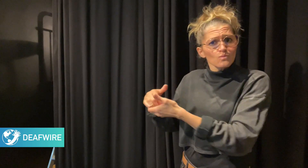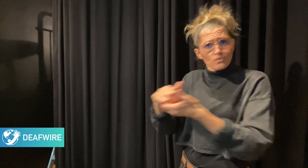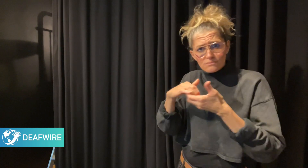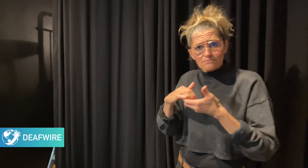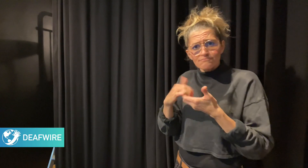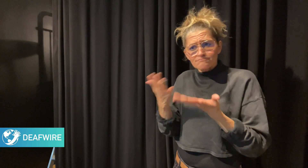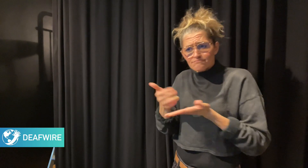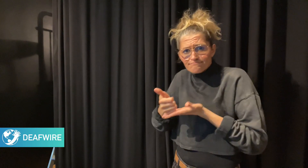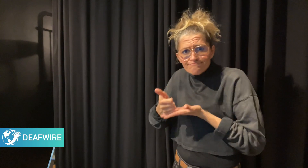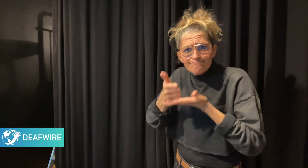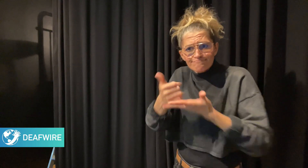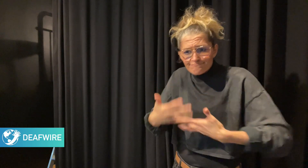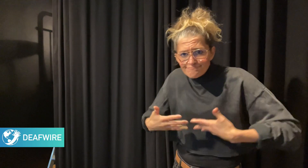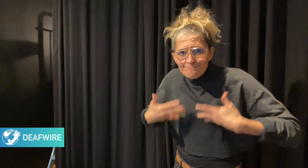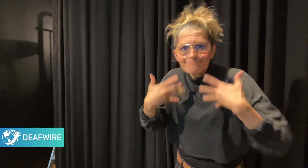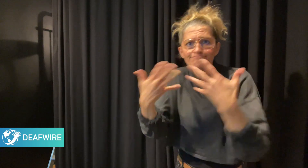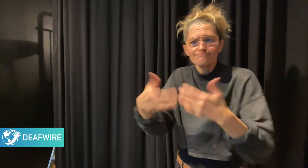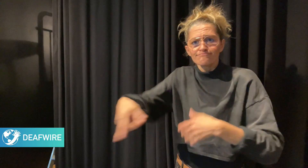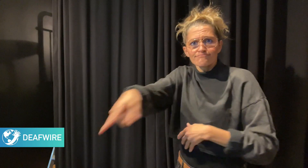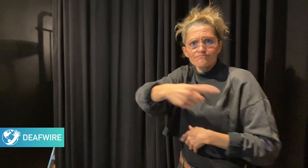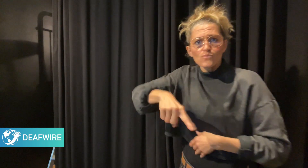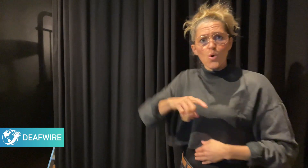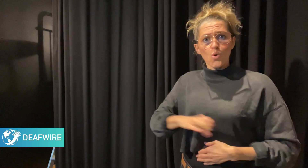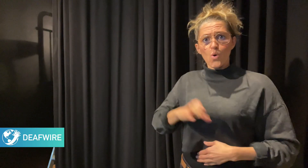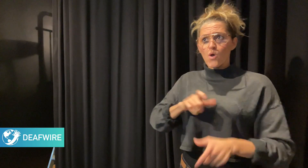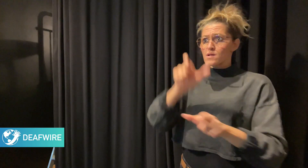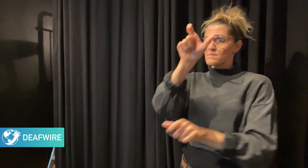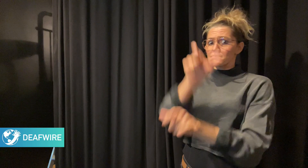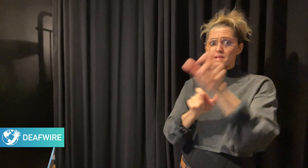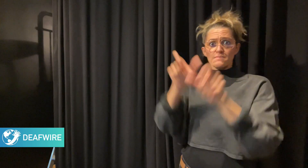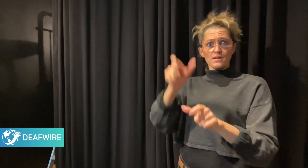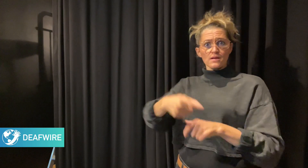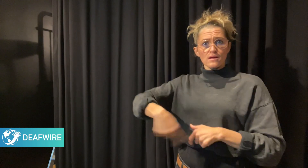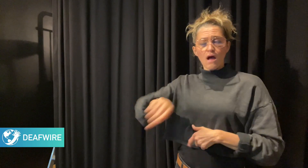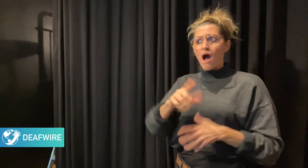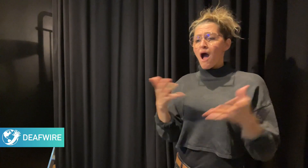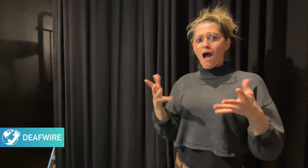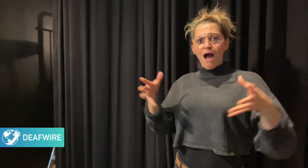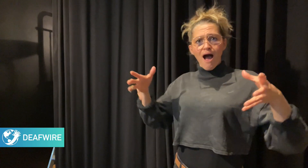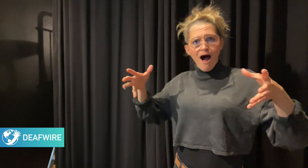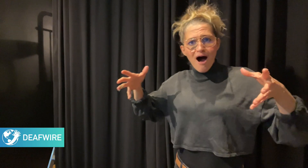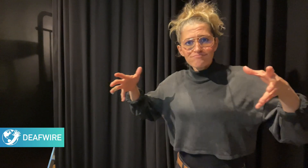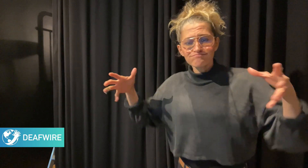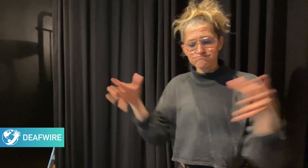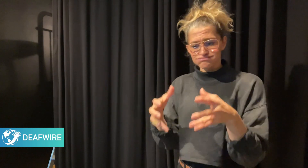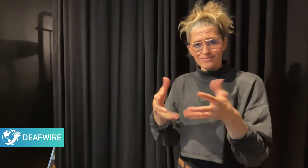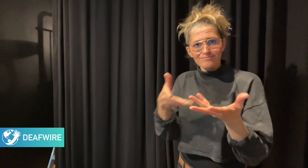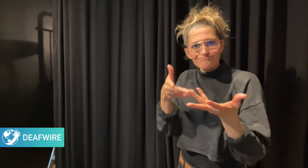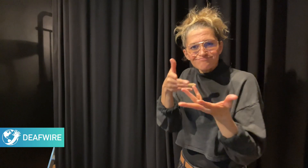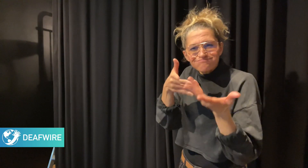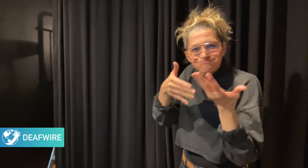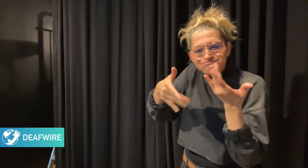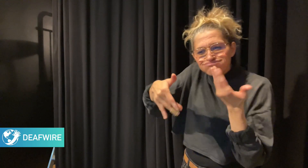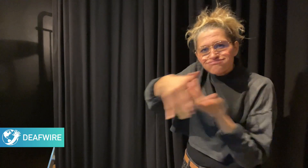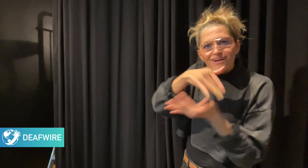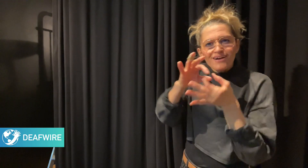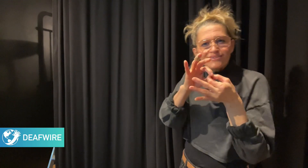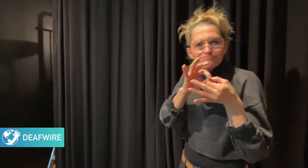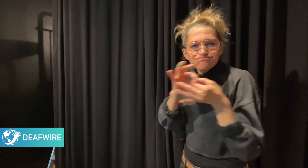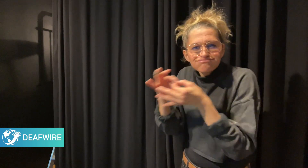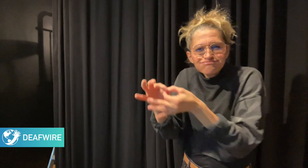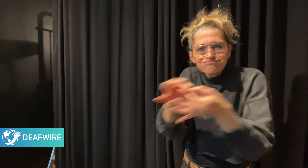as they provide CODAs with a place to come together and